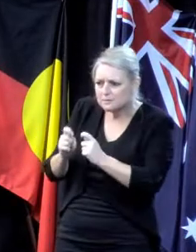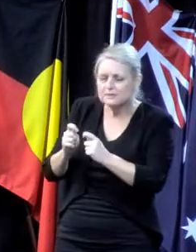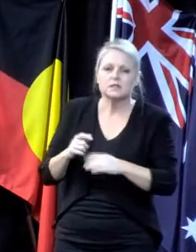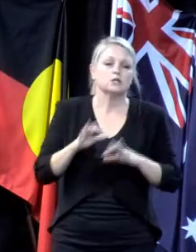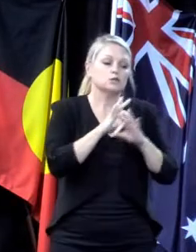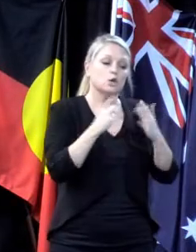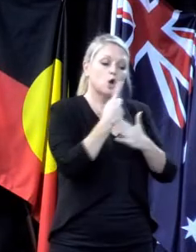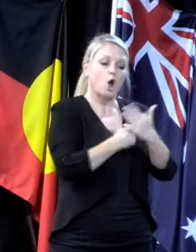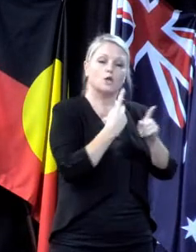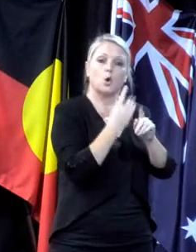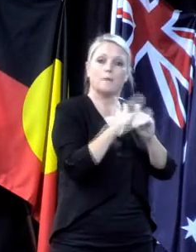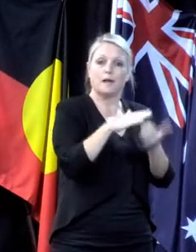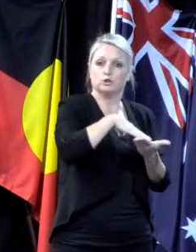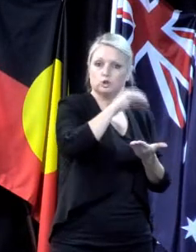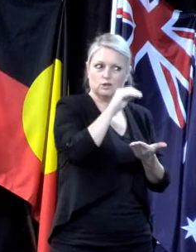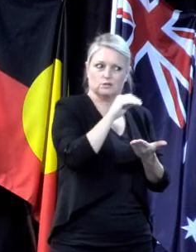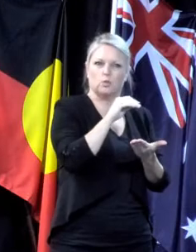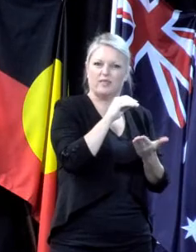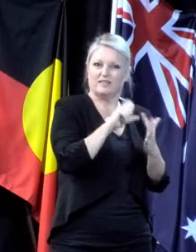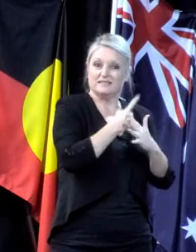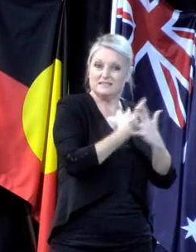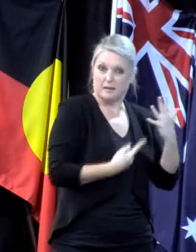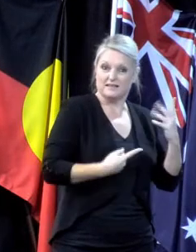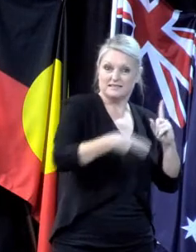with verified disabilities. No, we're talking about a broader range.